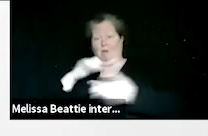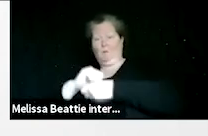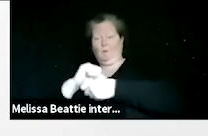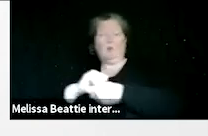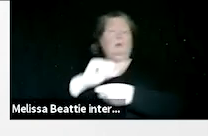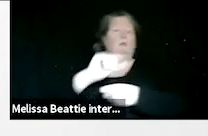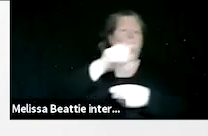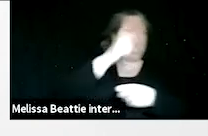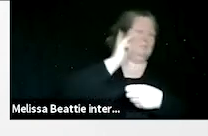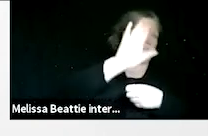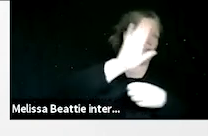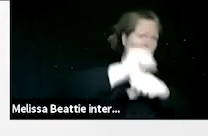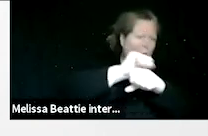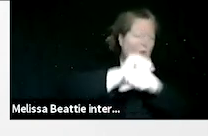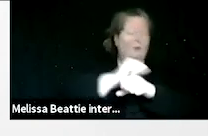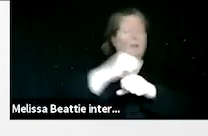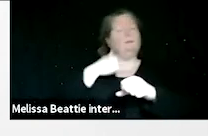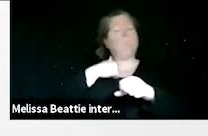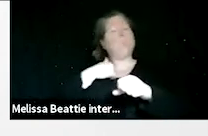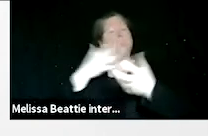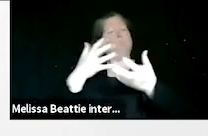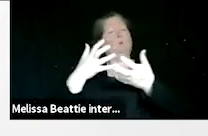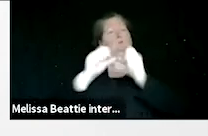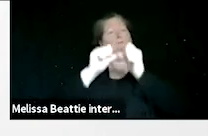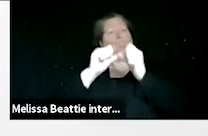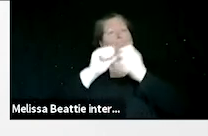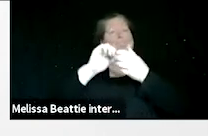and obviously want to keep working with you on some of those things as we as we go forward. And